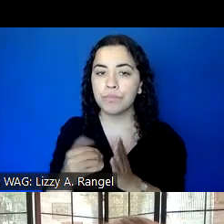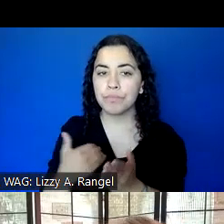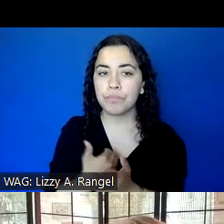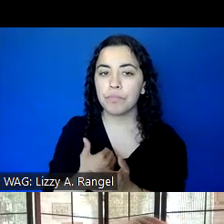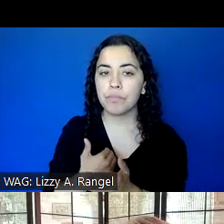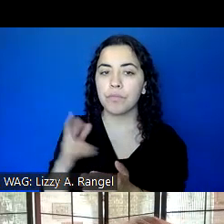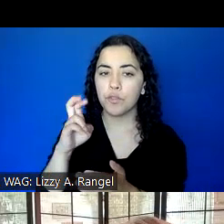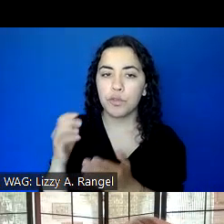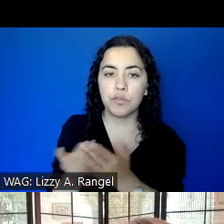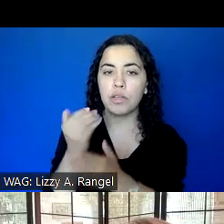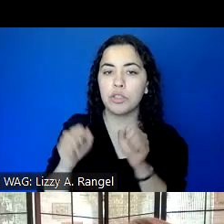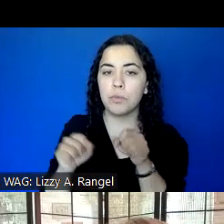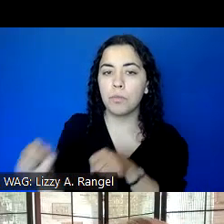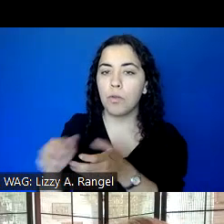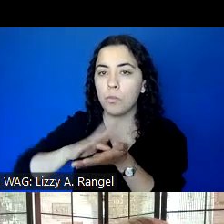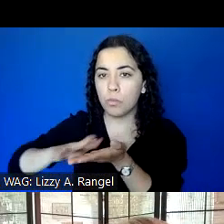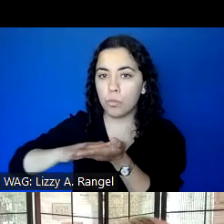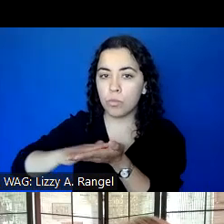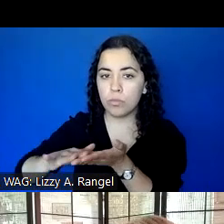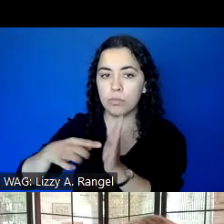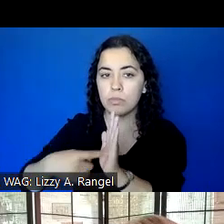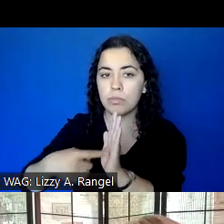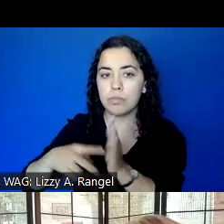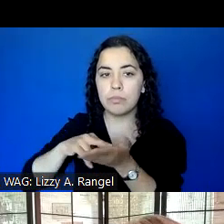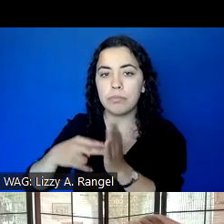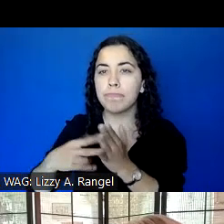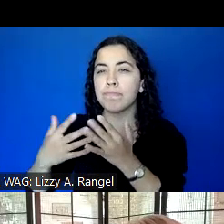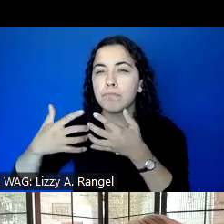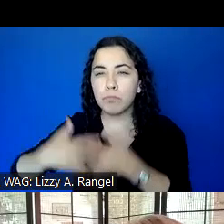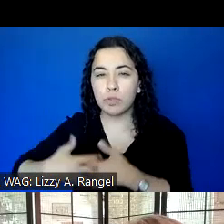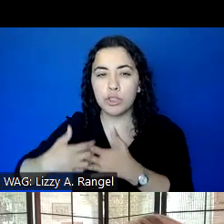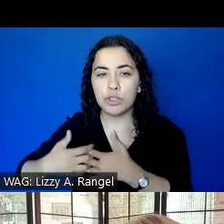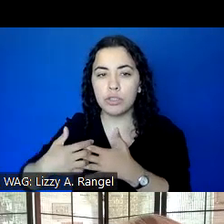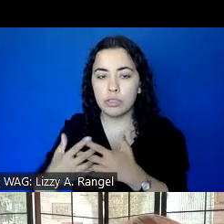keep us from being distracted while we are on a webpage. And these are plugins or software